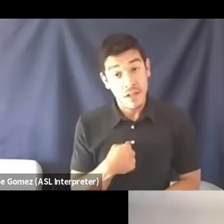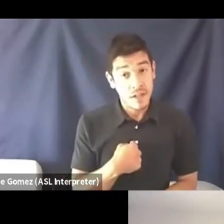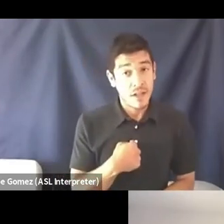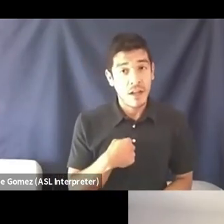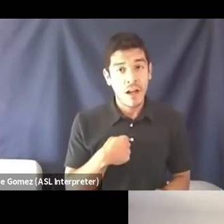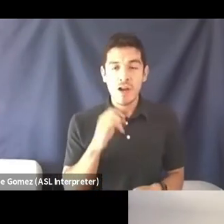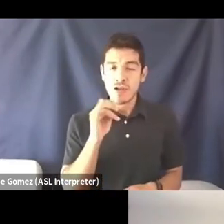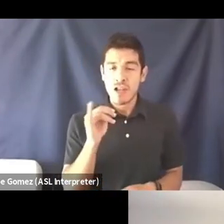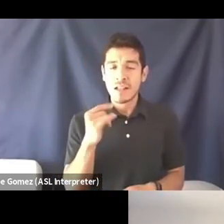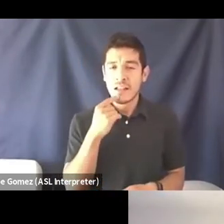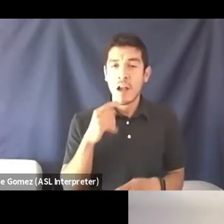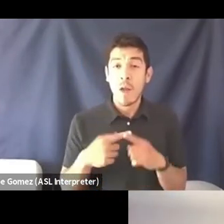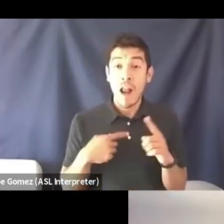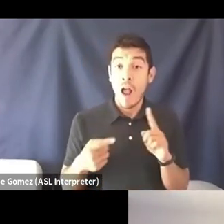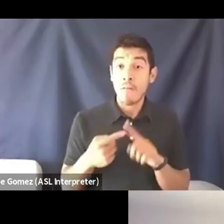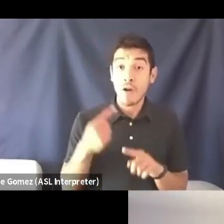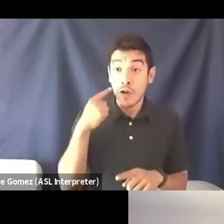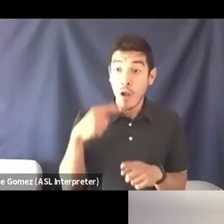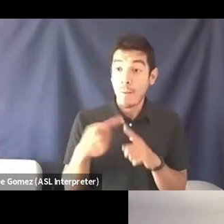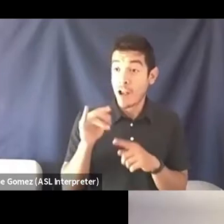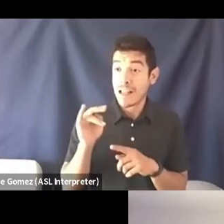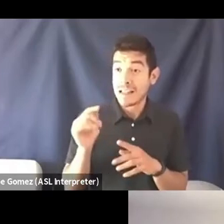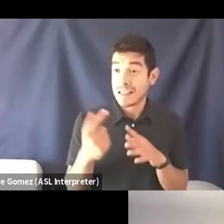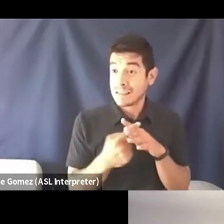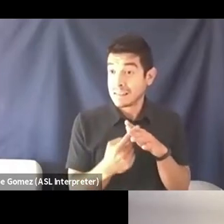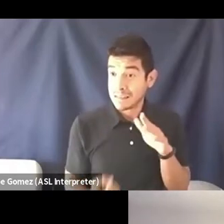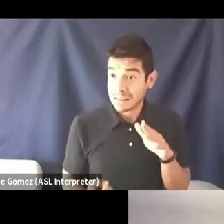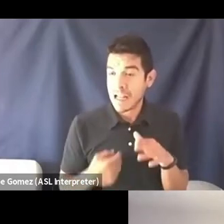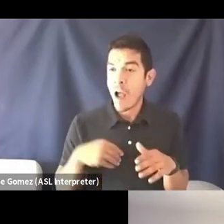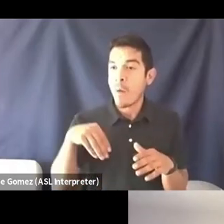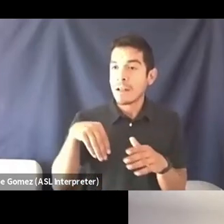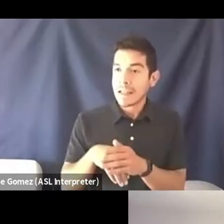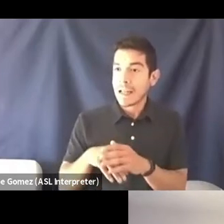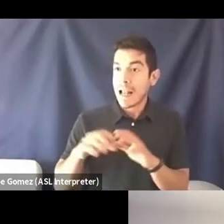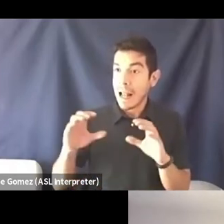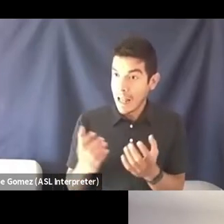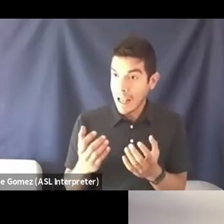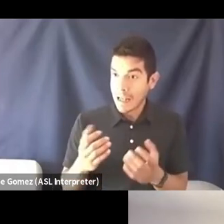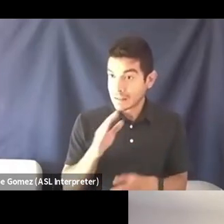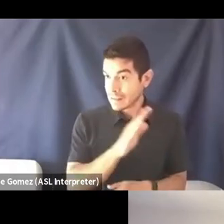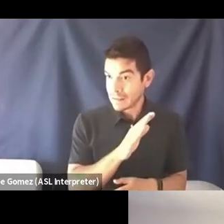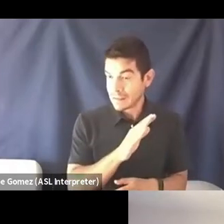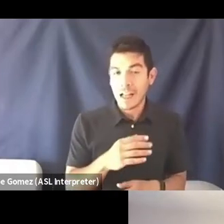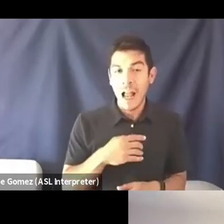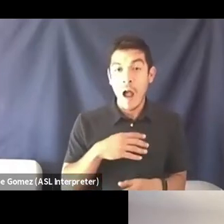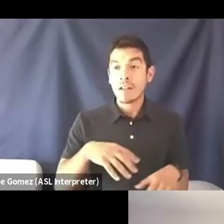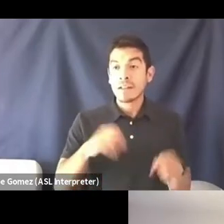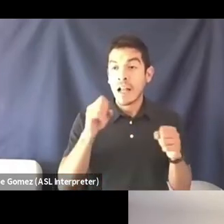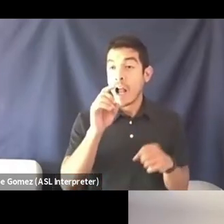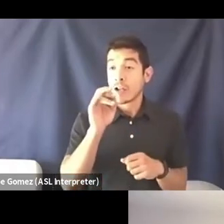about Yingying's disappearance. I was actually in Brent class. I was taking a documentary journalism class. So at that time